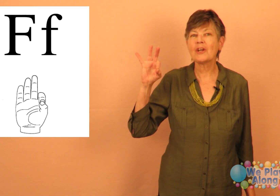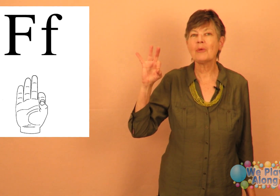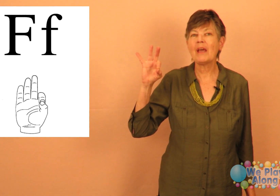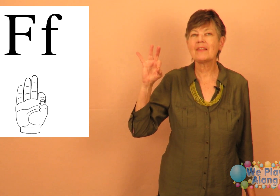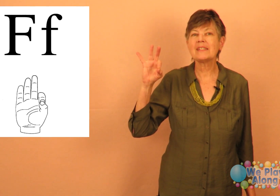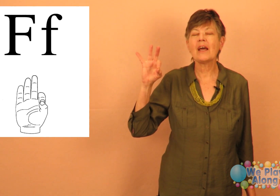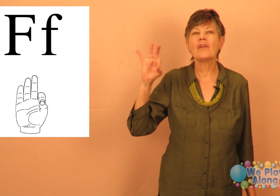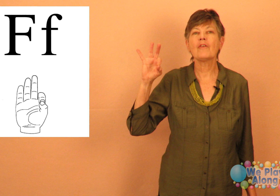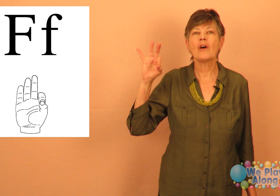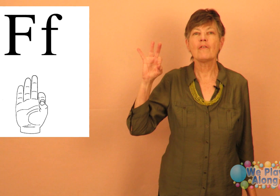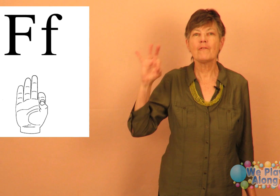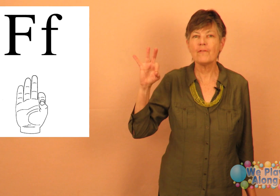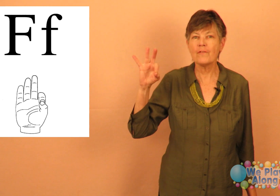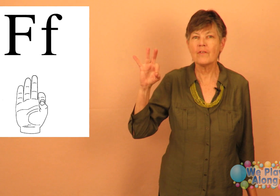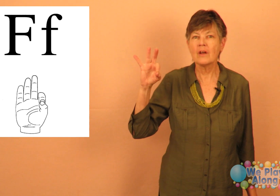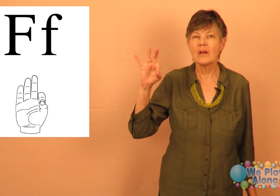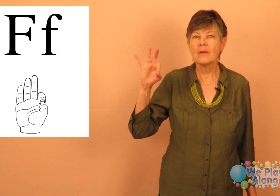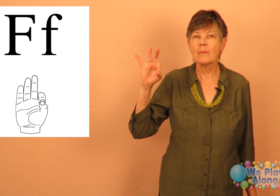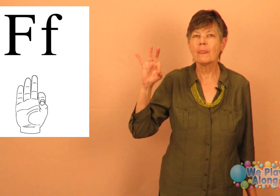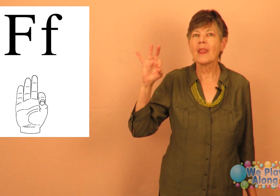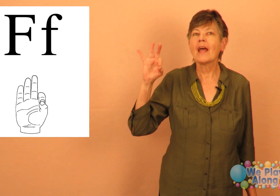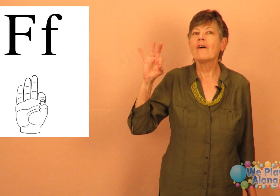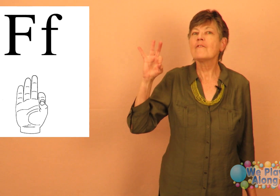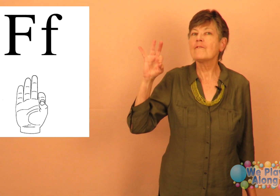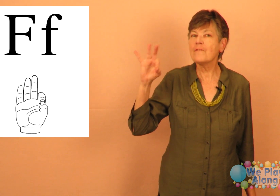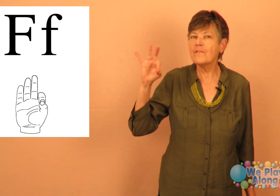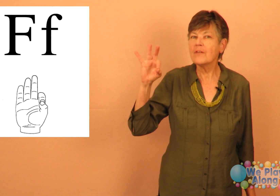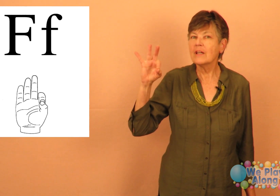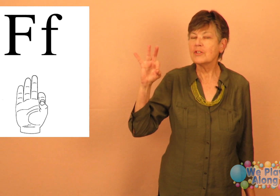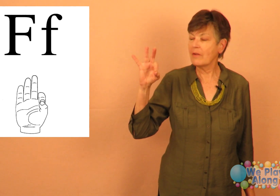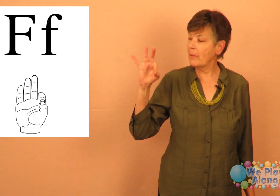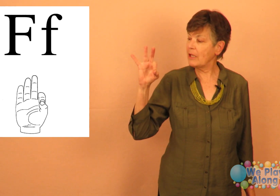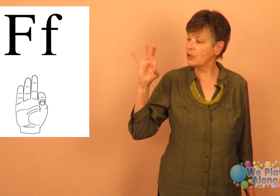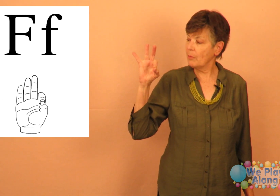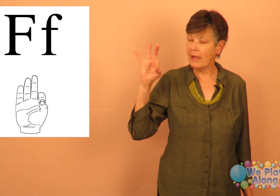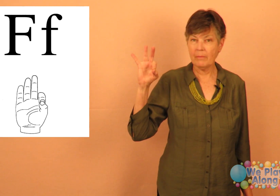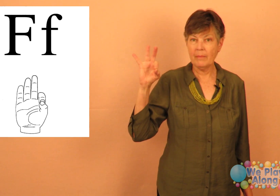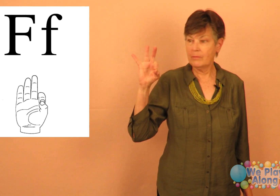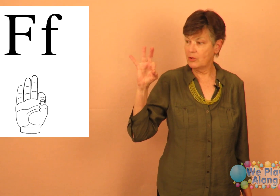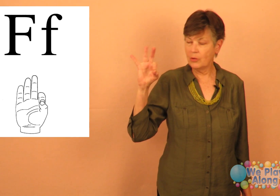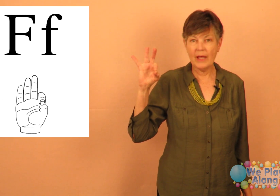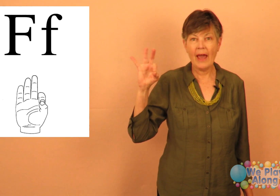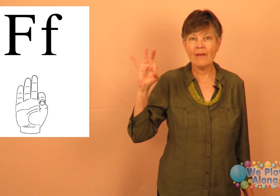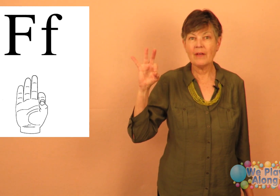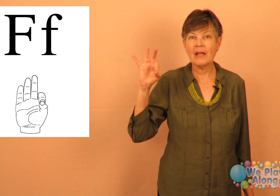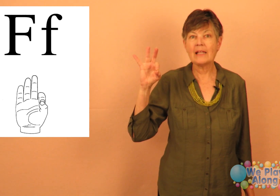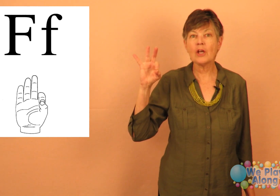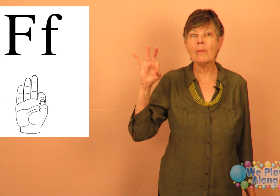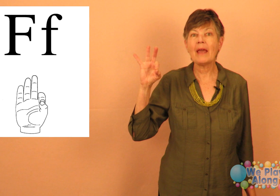gonna make the sound of so everybody so make do the F and then let's all make